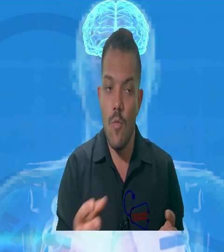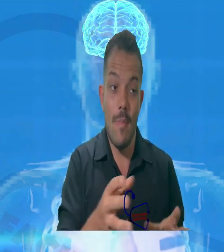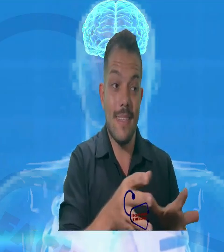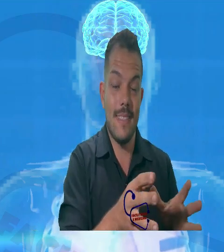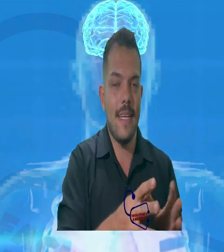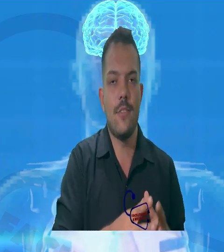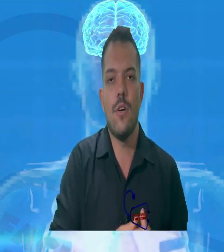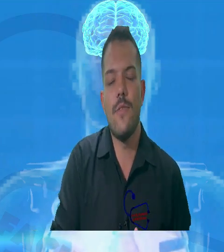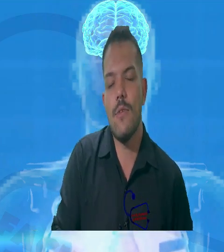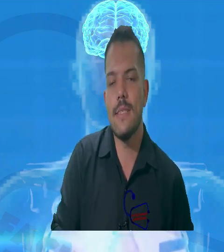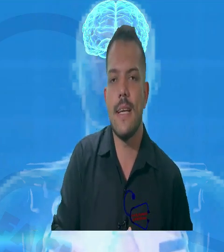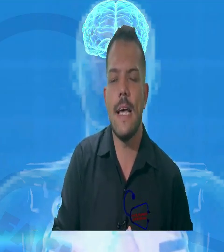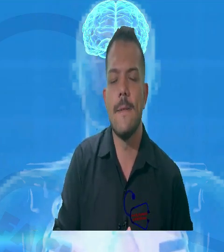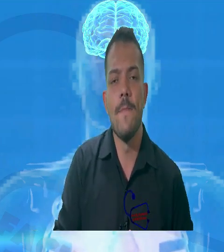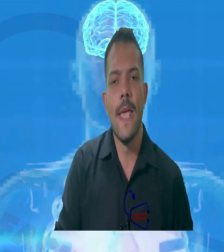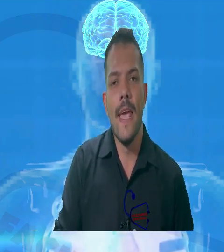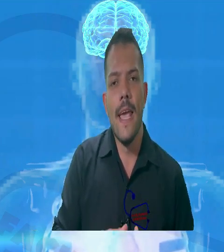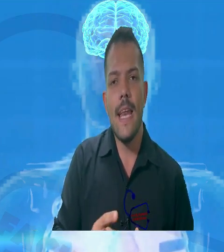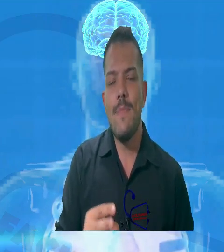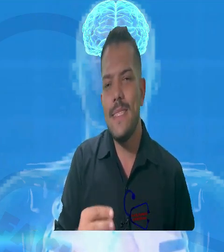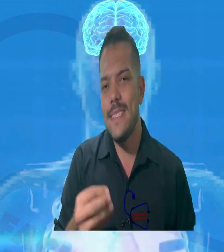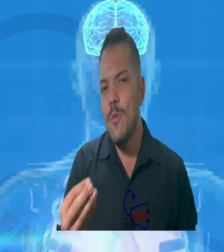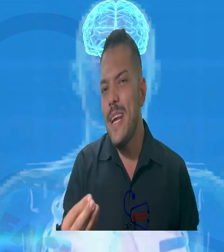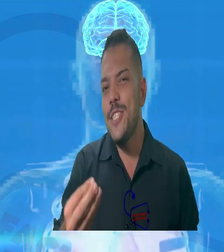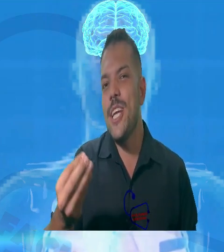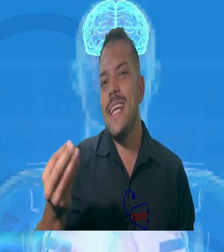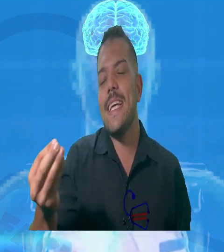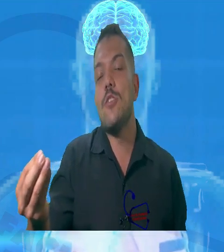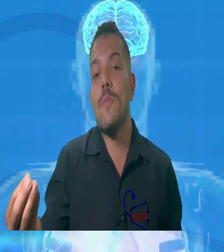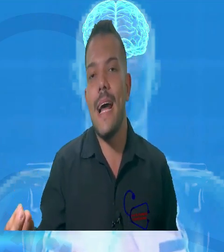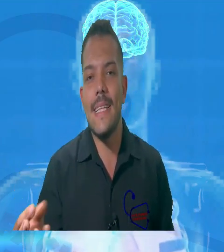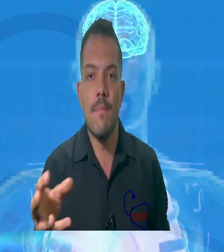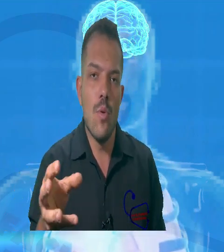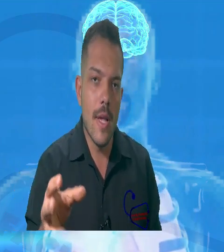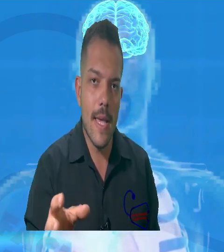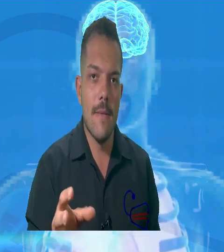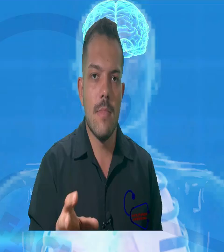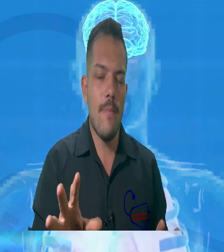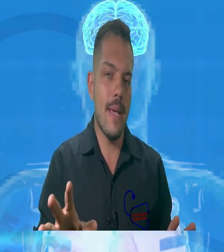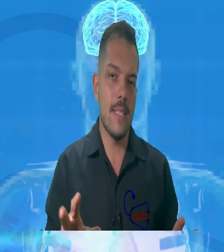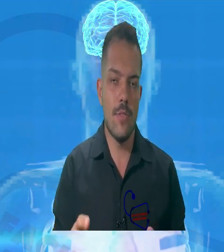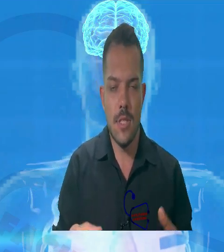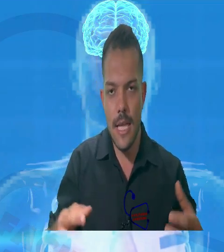a patient suffers from Scabies, they need to have extra hygiene because Why do you think you have